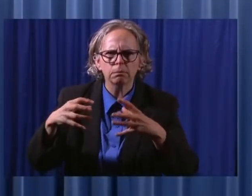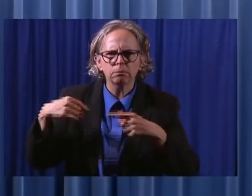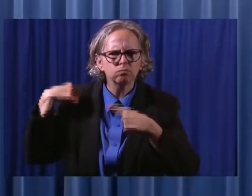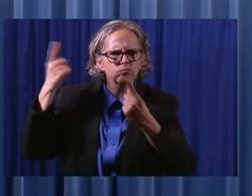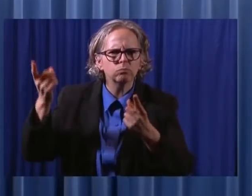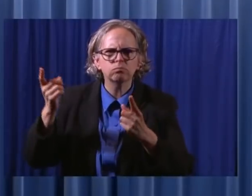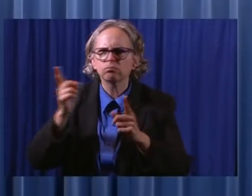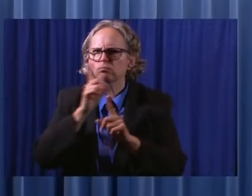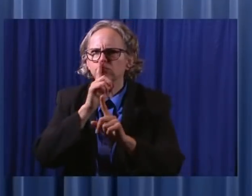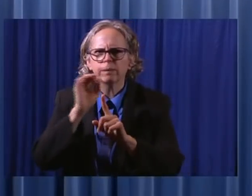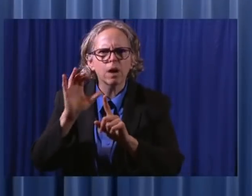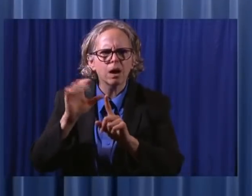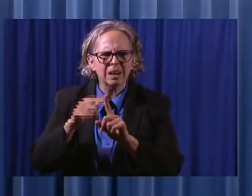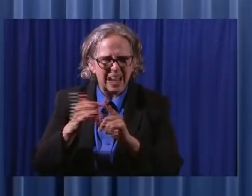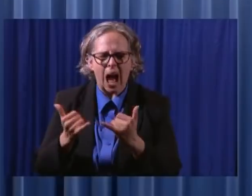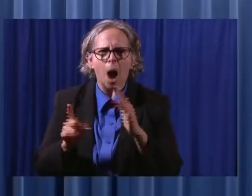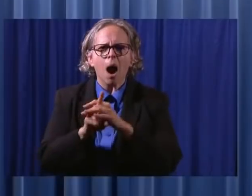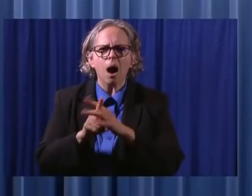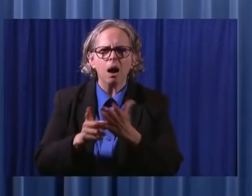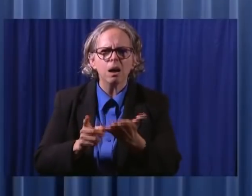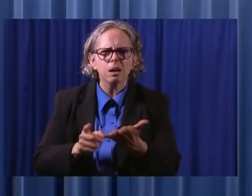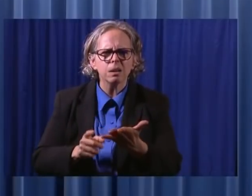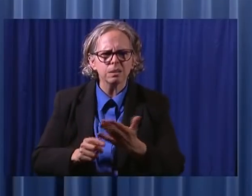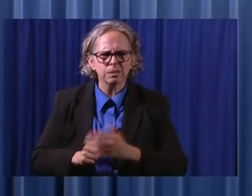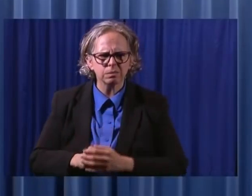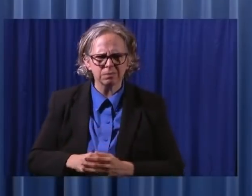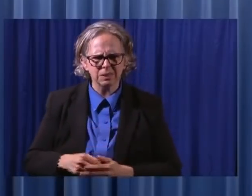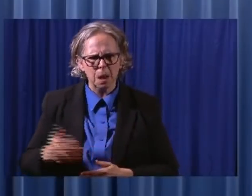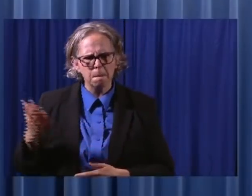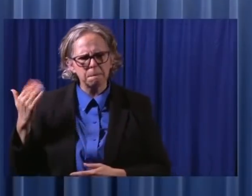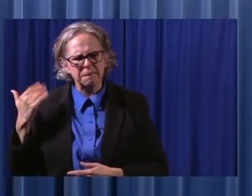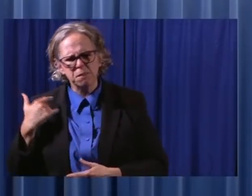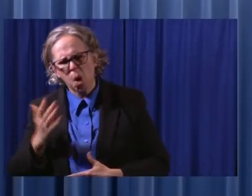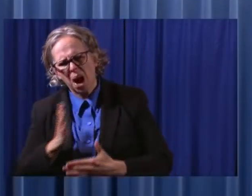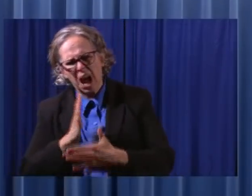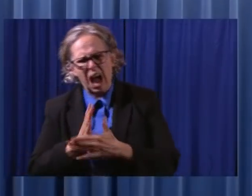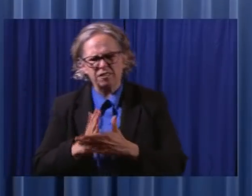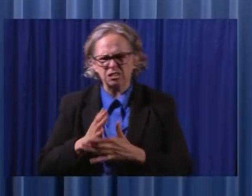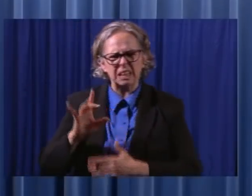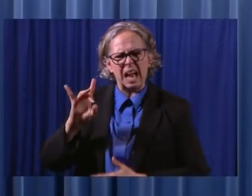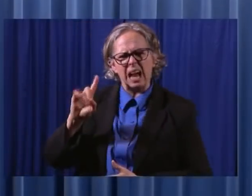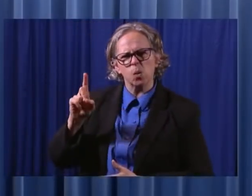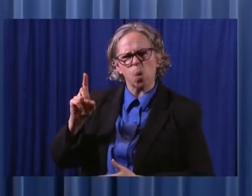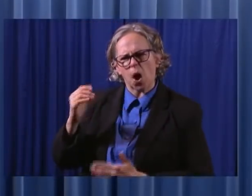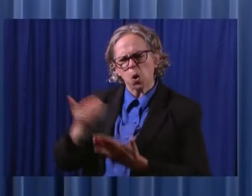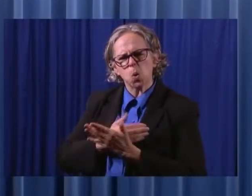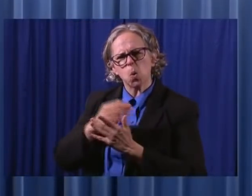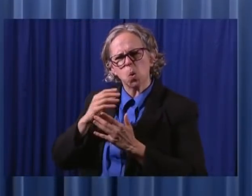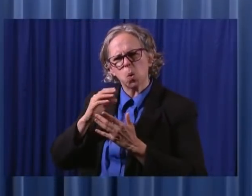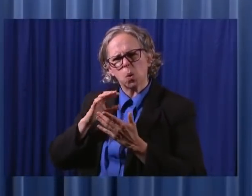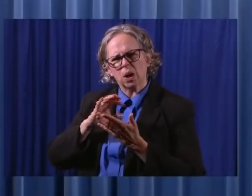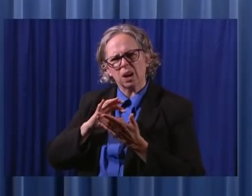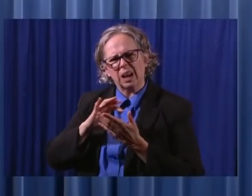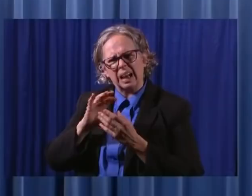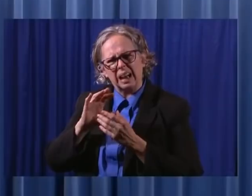COUNTY. THE NUMBERS ARE JUST EMERGING VERY QUICKLY.